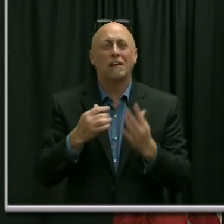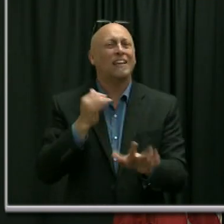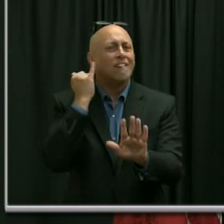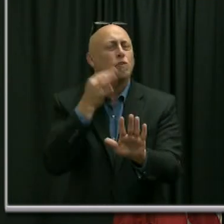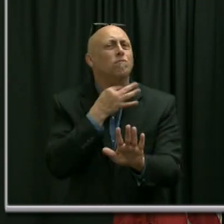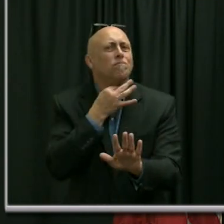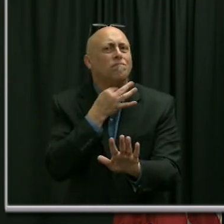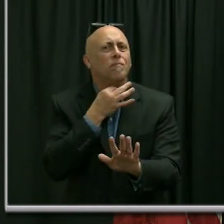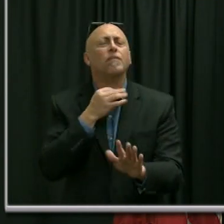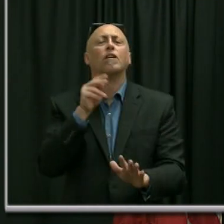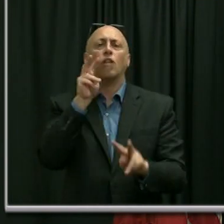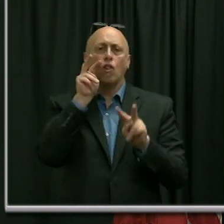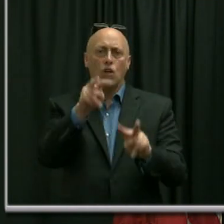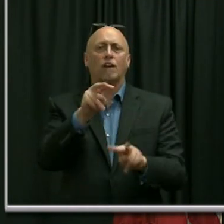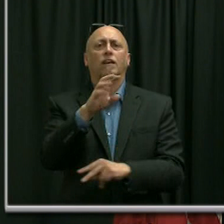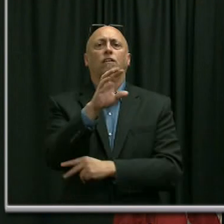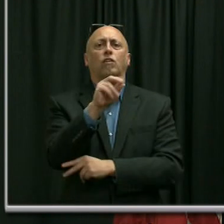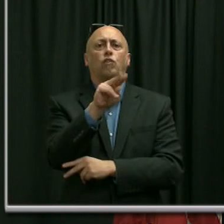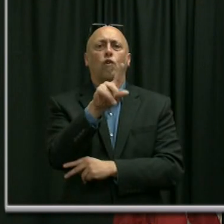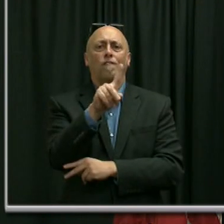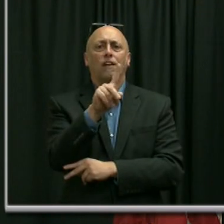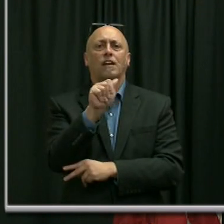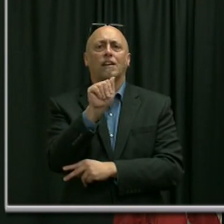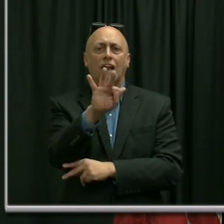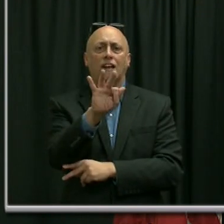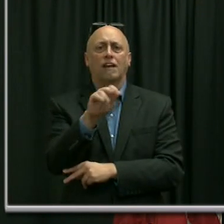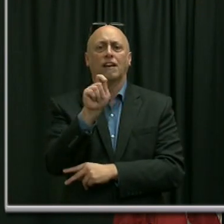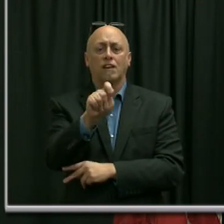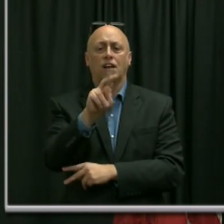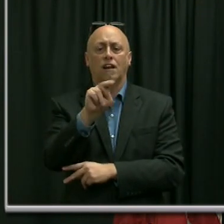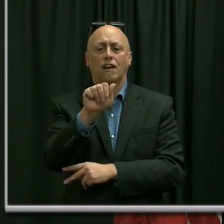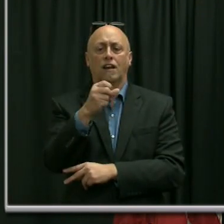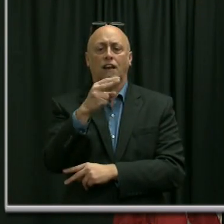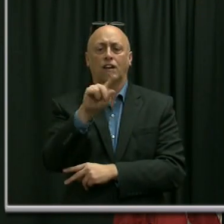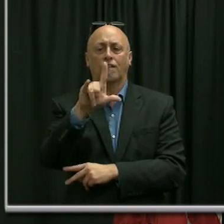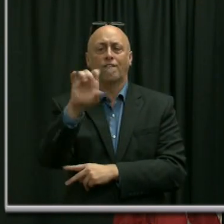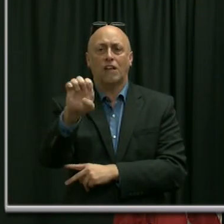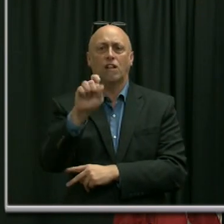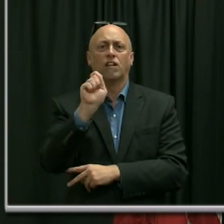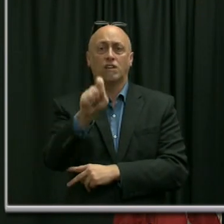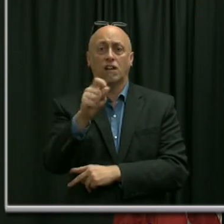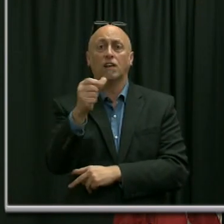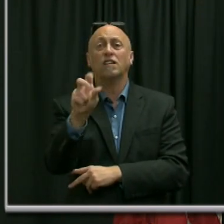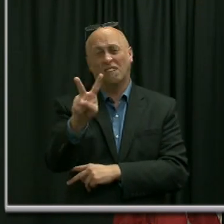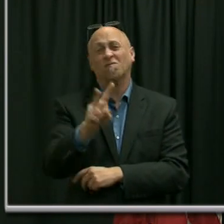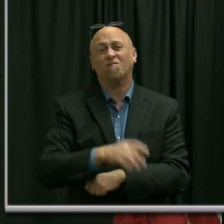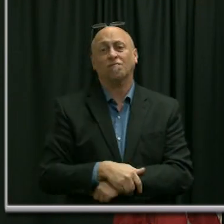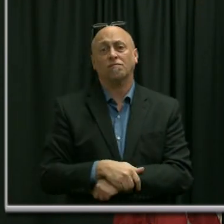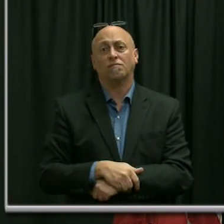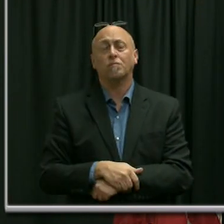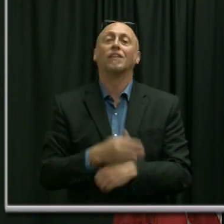VISIT COVERT NINETEEN. DOT